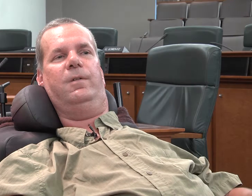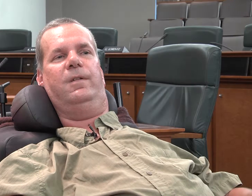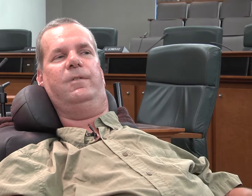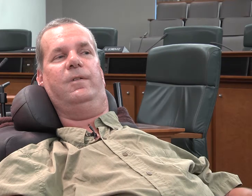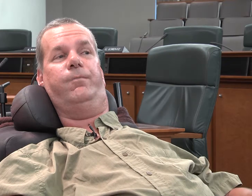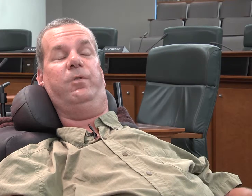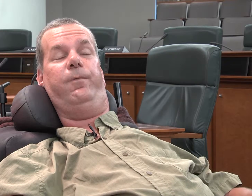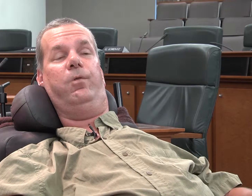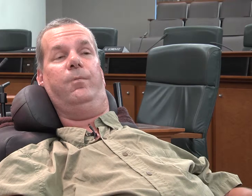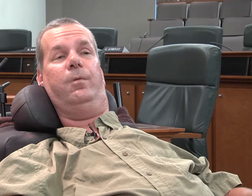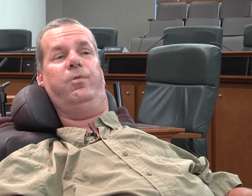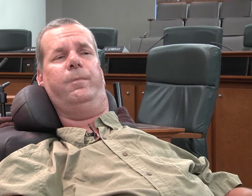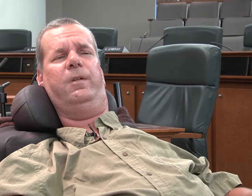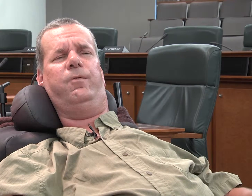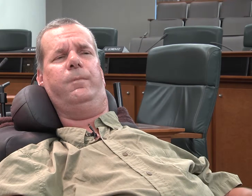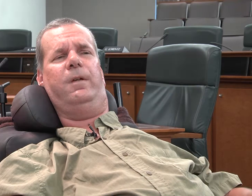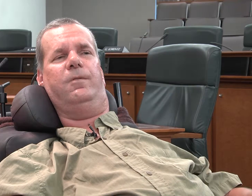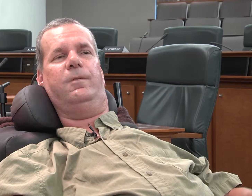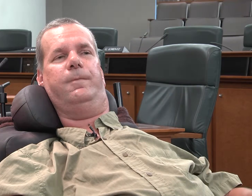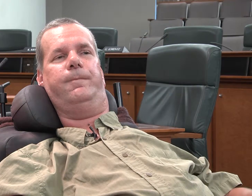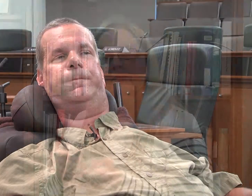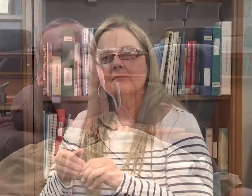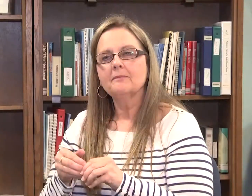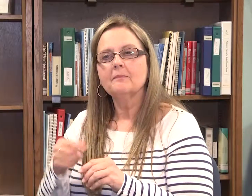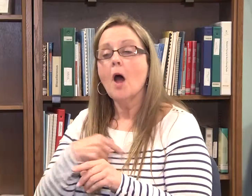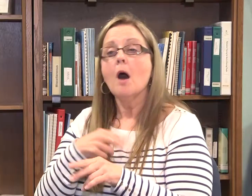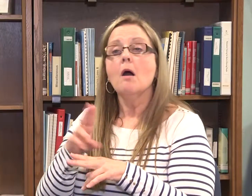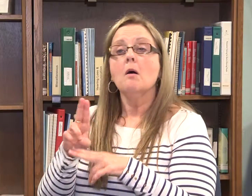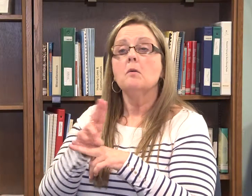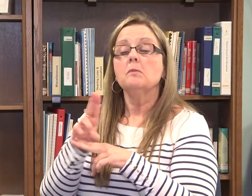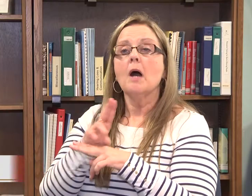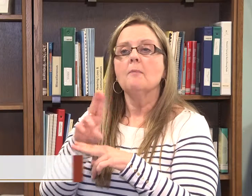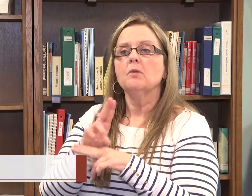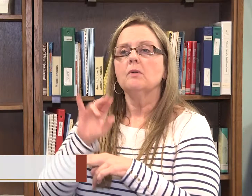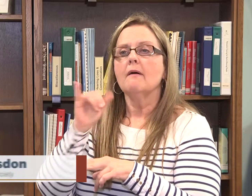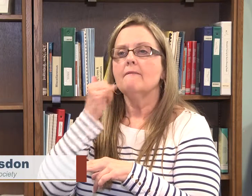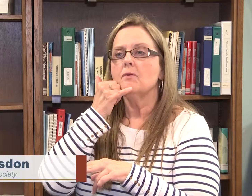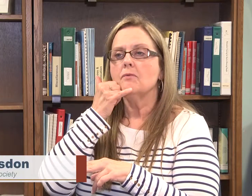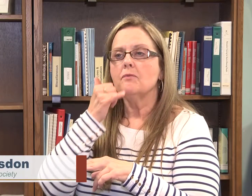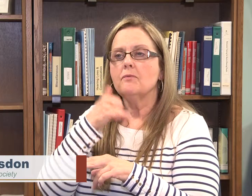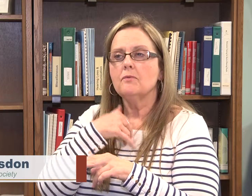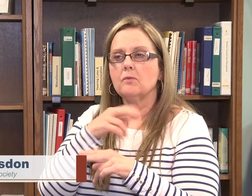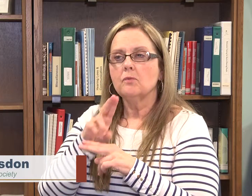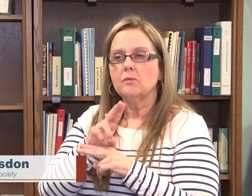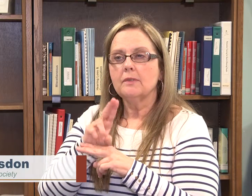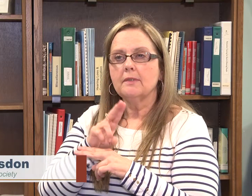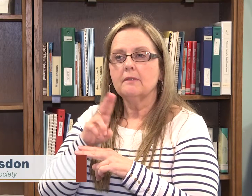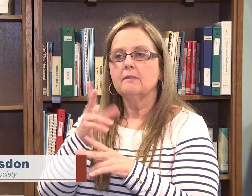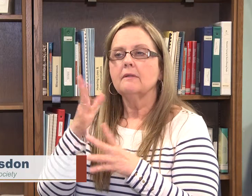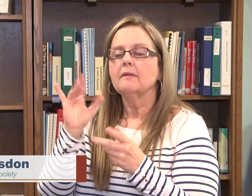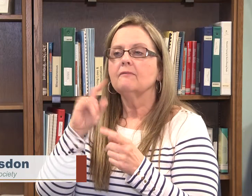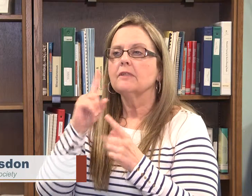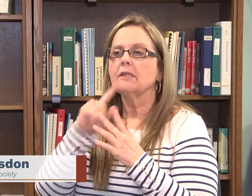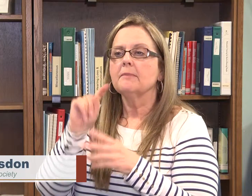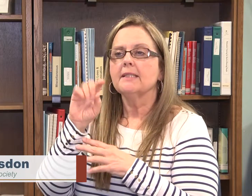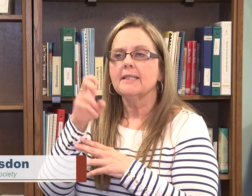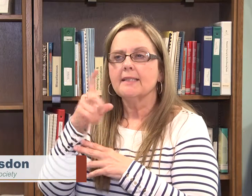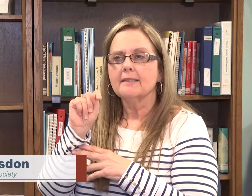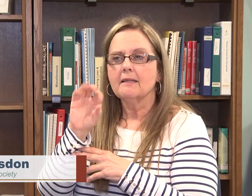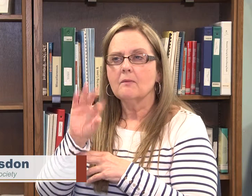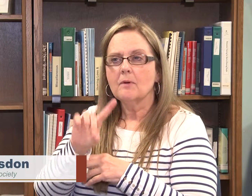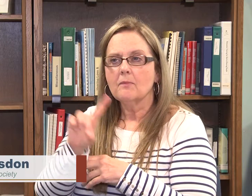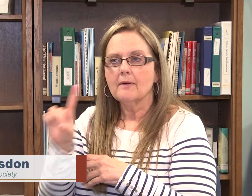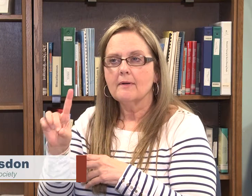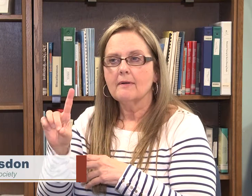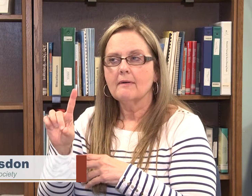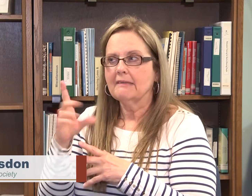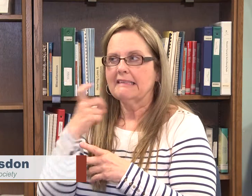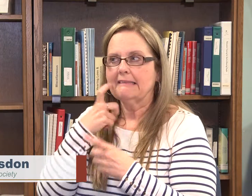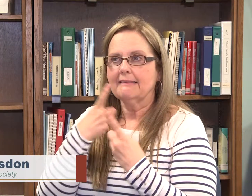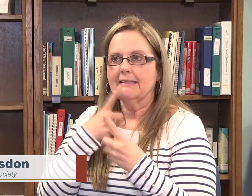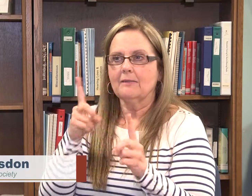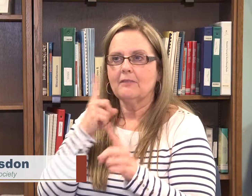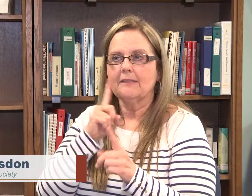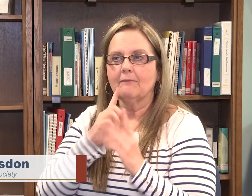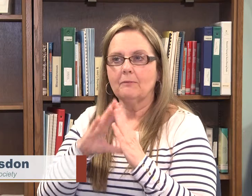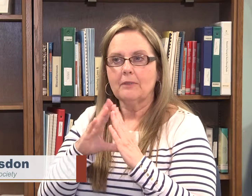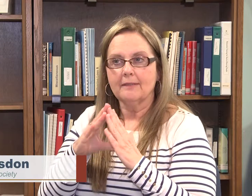it's pretty affordabe and pretty mainstream now.